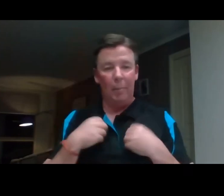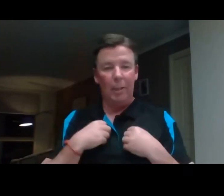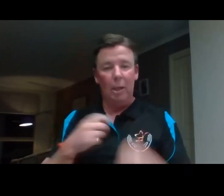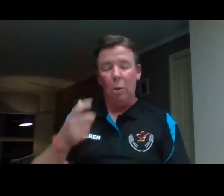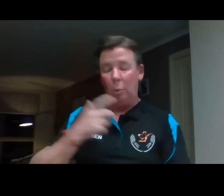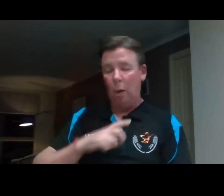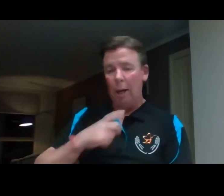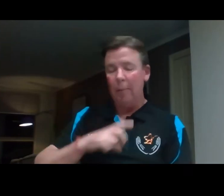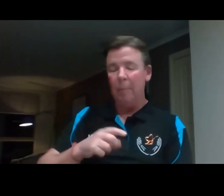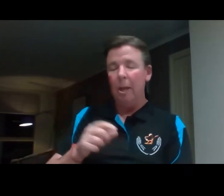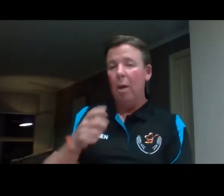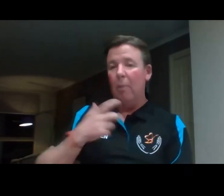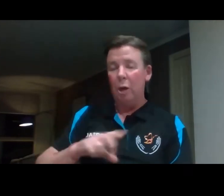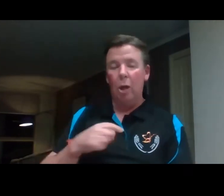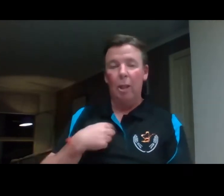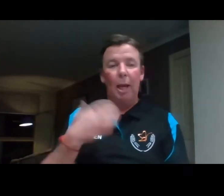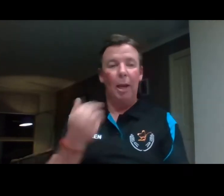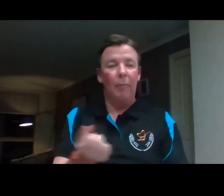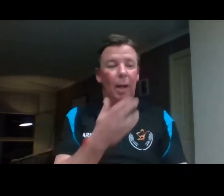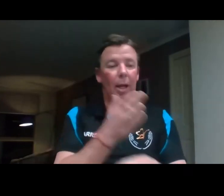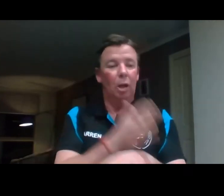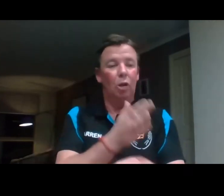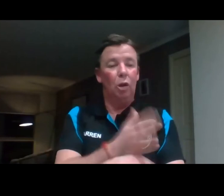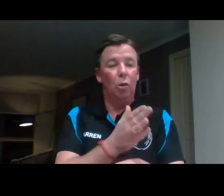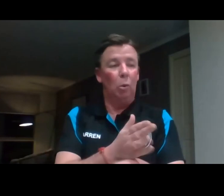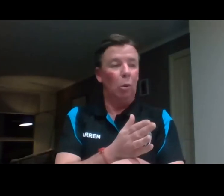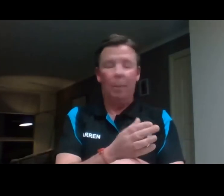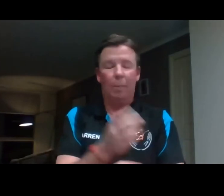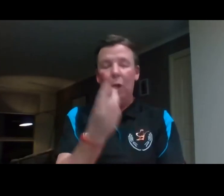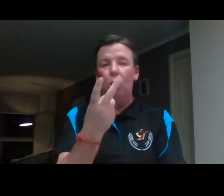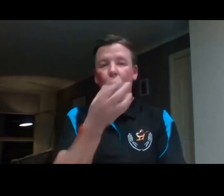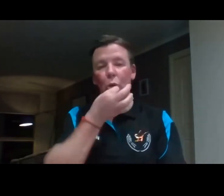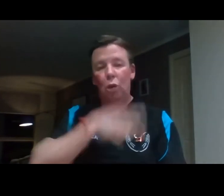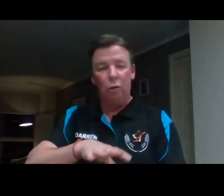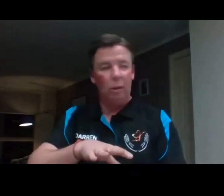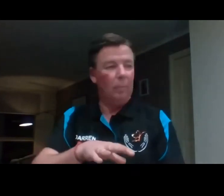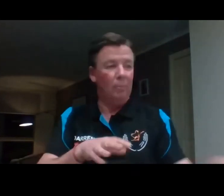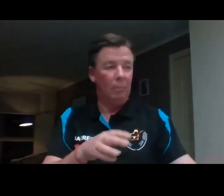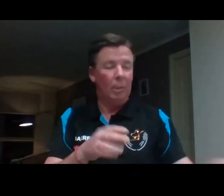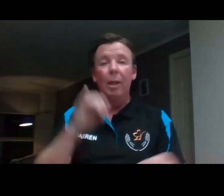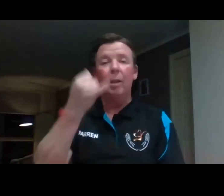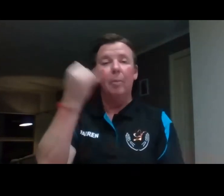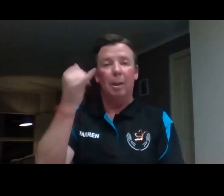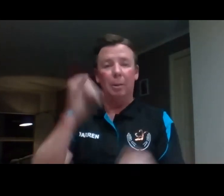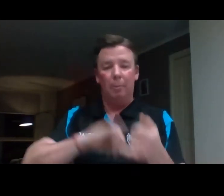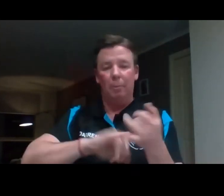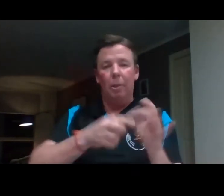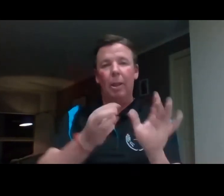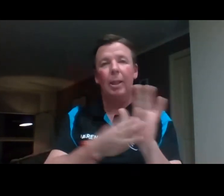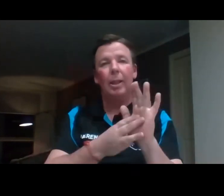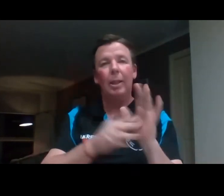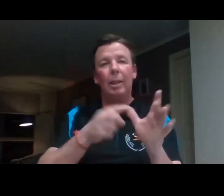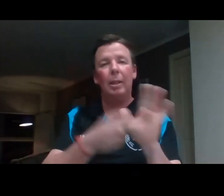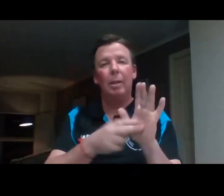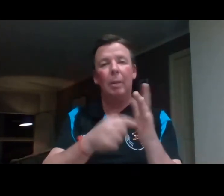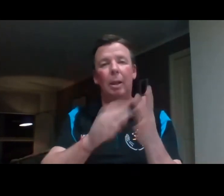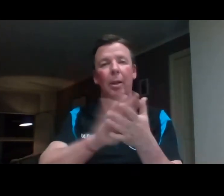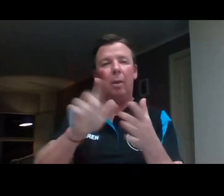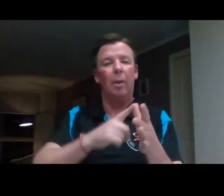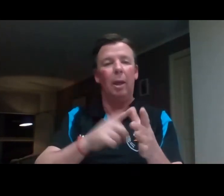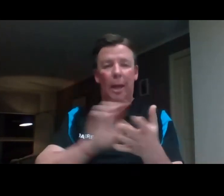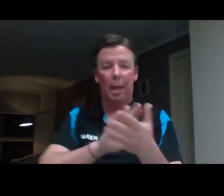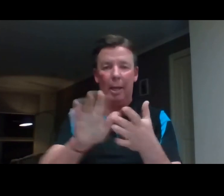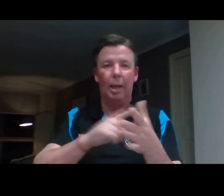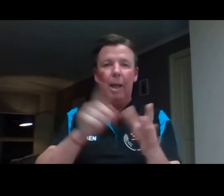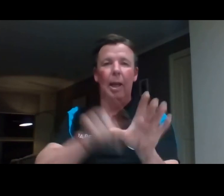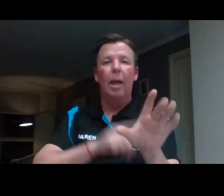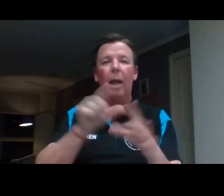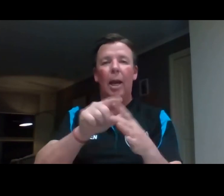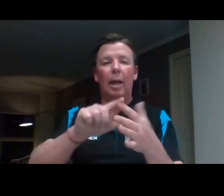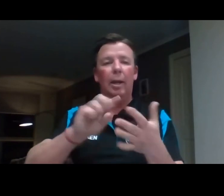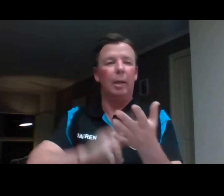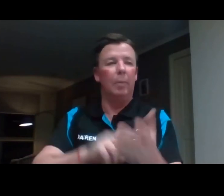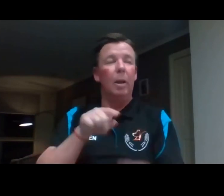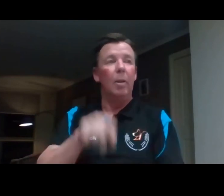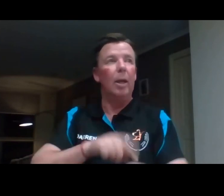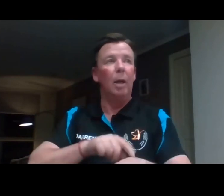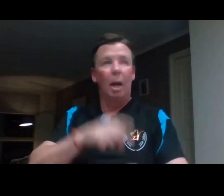Because I had two children - Amanda and Hayden - the children in my book.